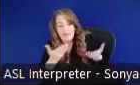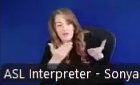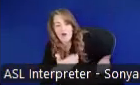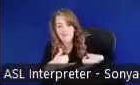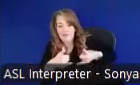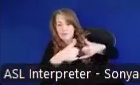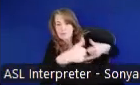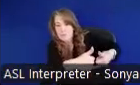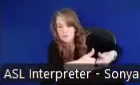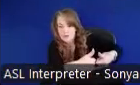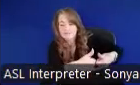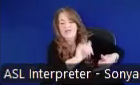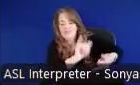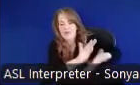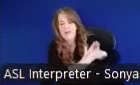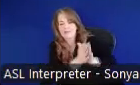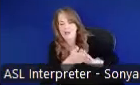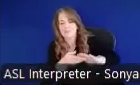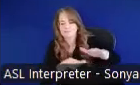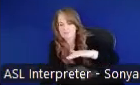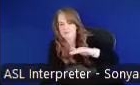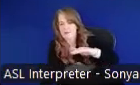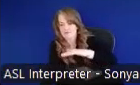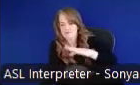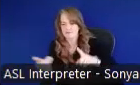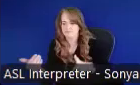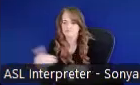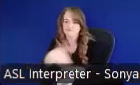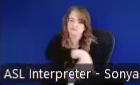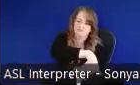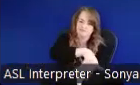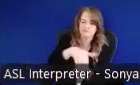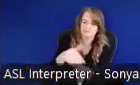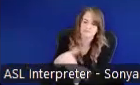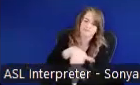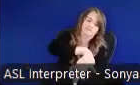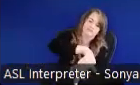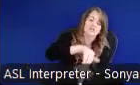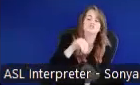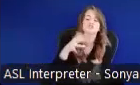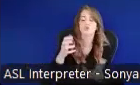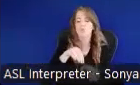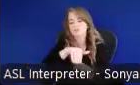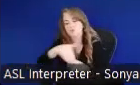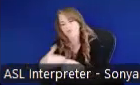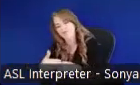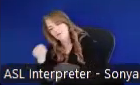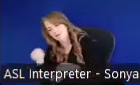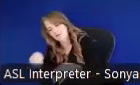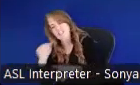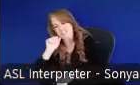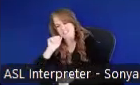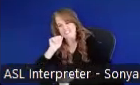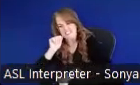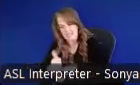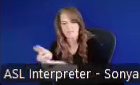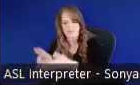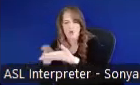bribing. So we always want to lean more on that first example, that reinforcement, setting that contract ahead of stage, because